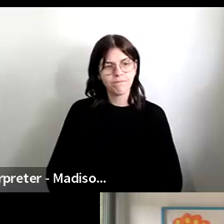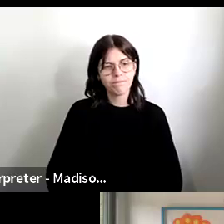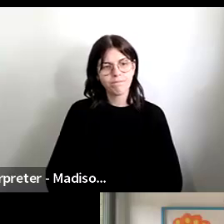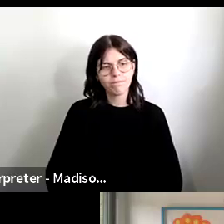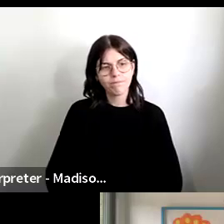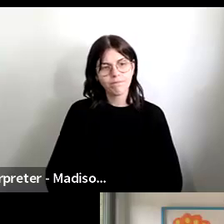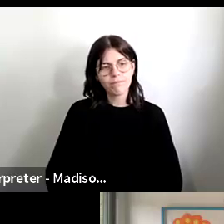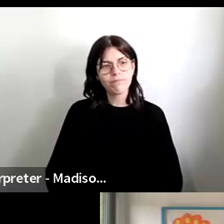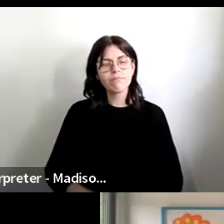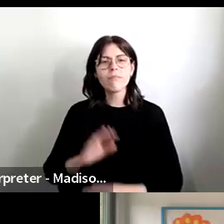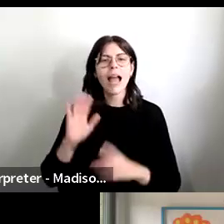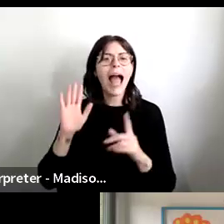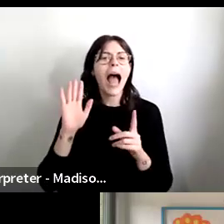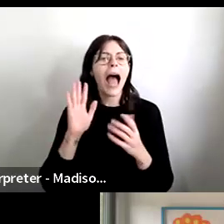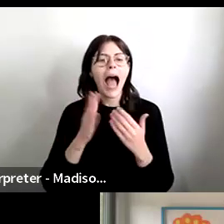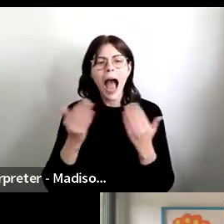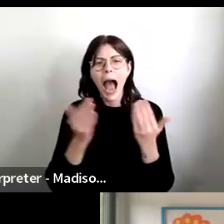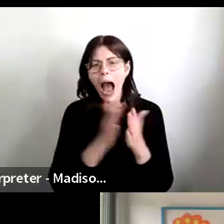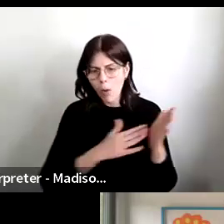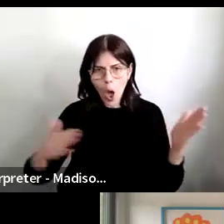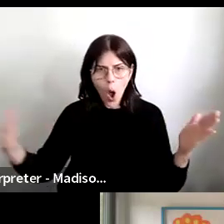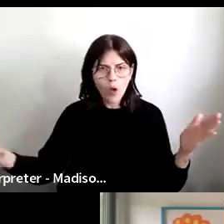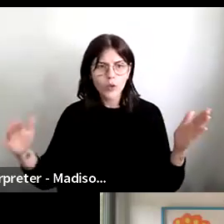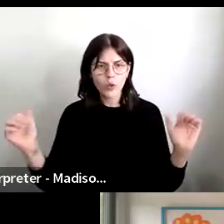How long should it take you to complete this particular application? Up to you. Not long,